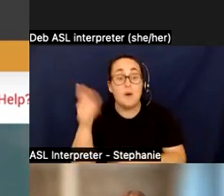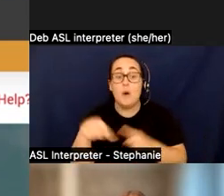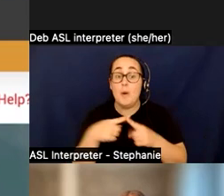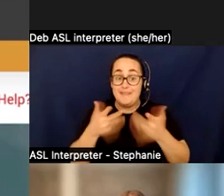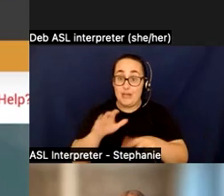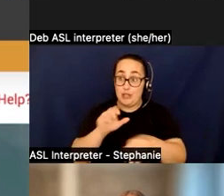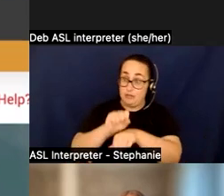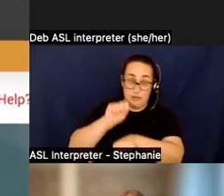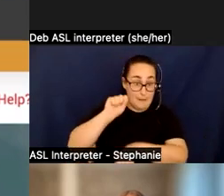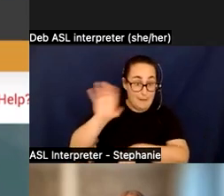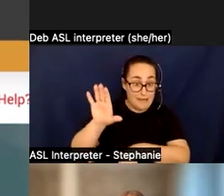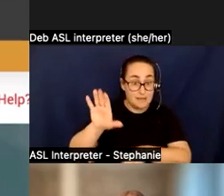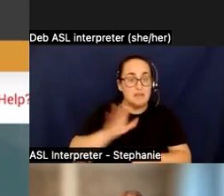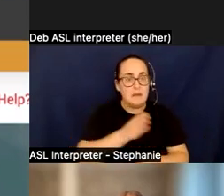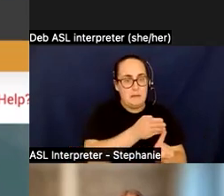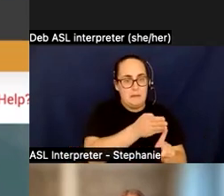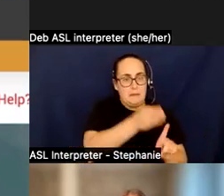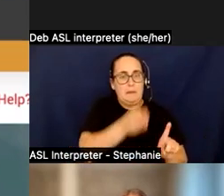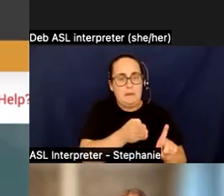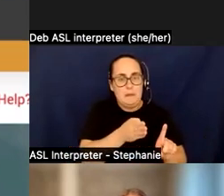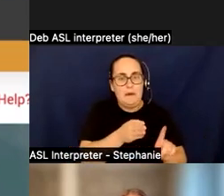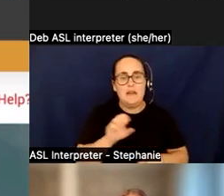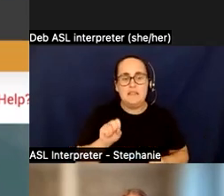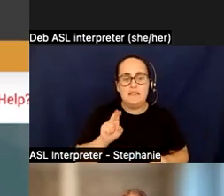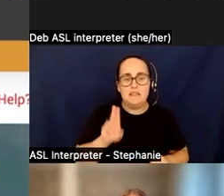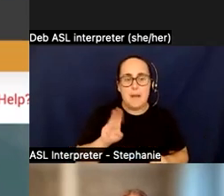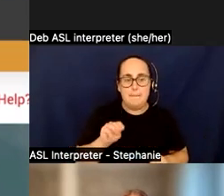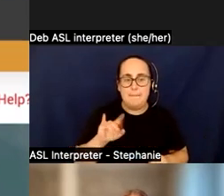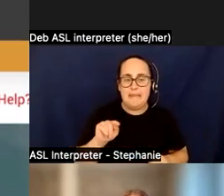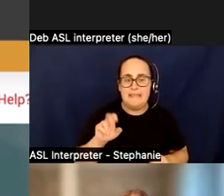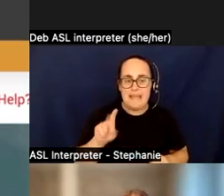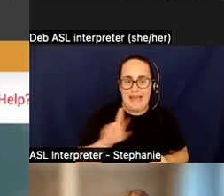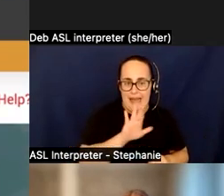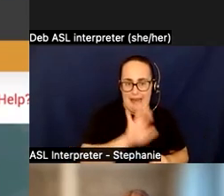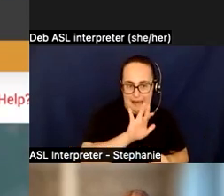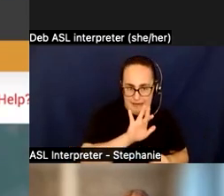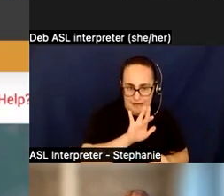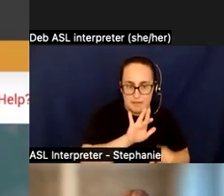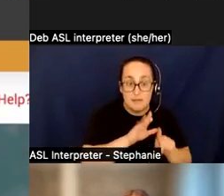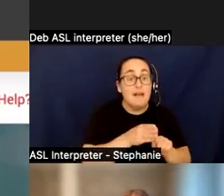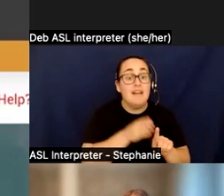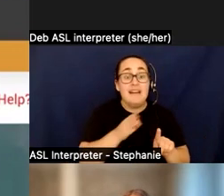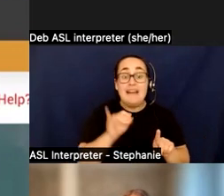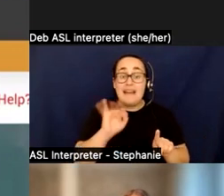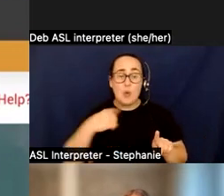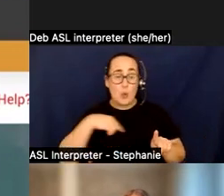there right now. And then if we need revisions from you, you'll see it under the revisions tab.